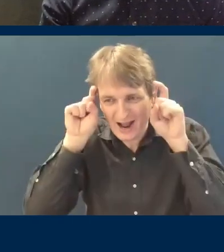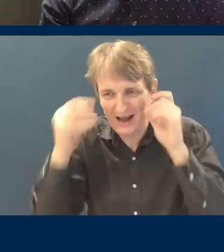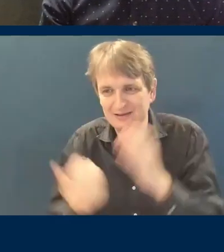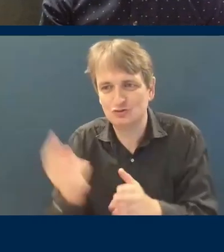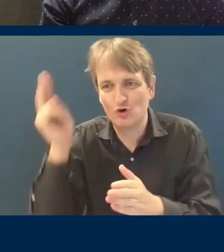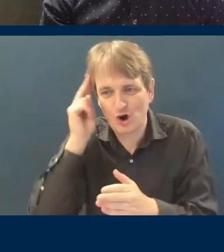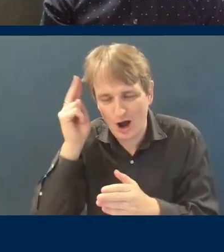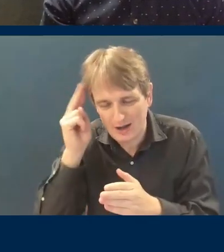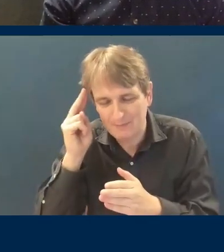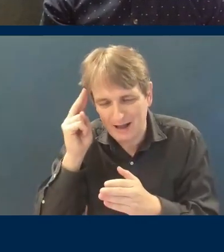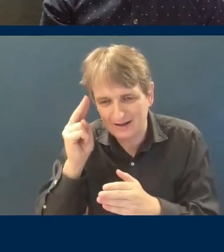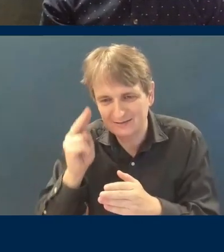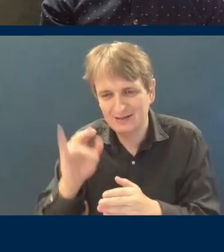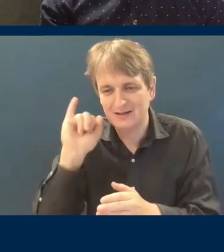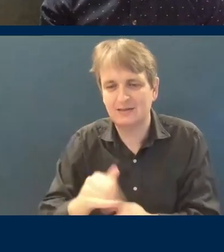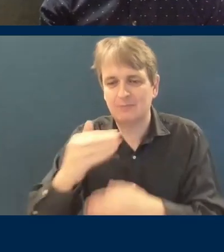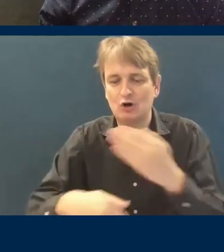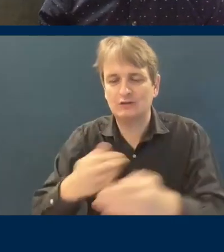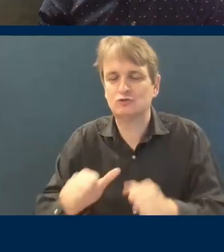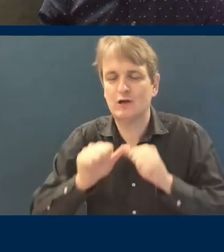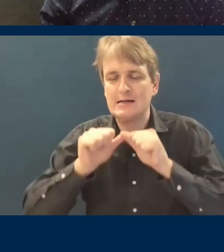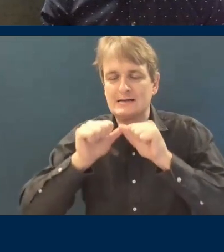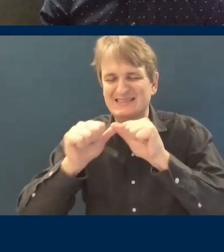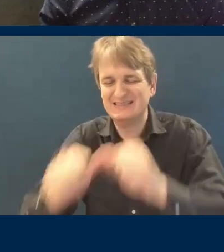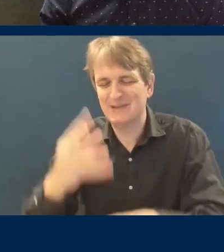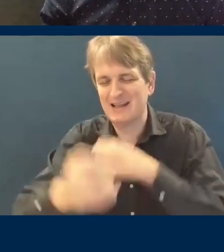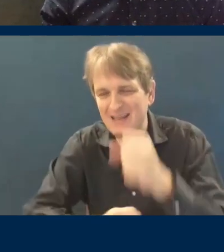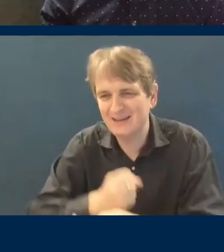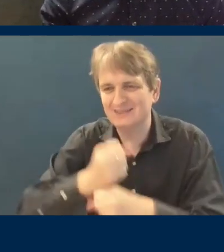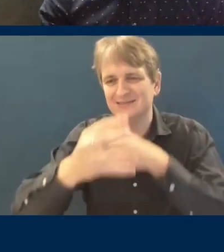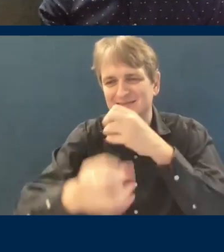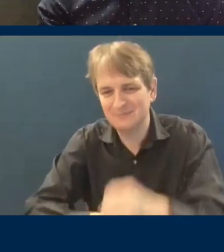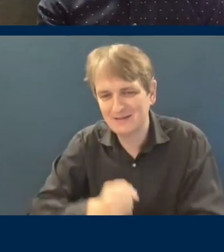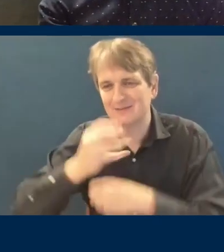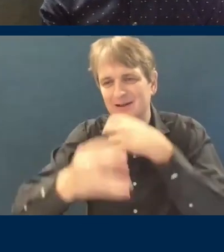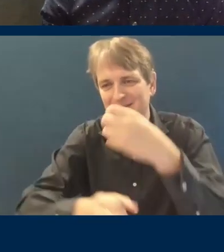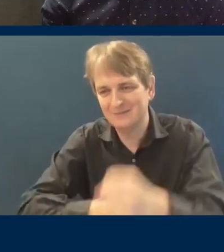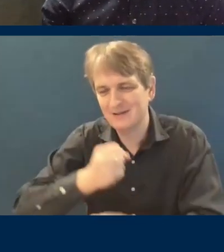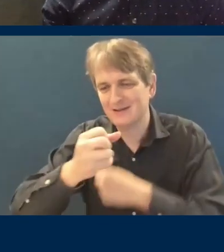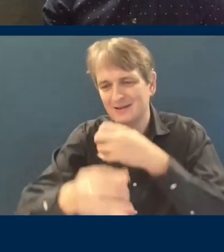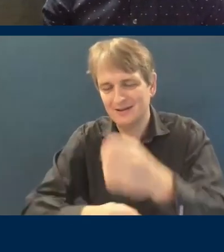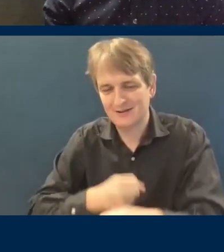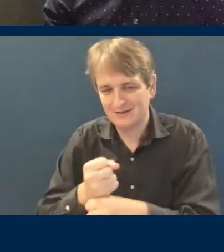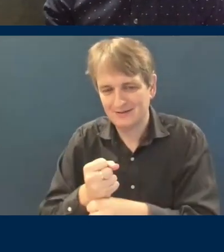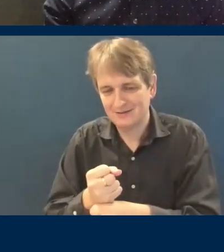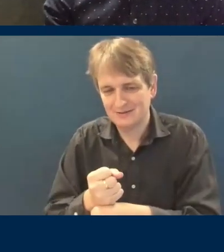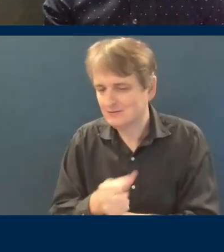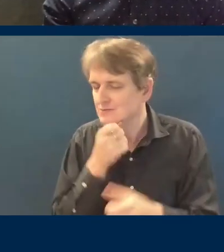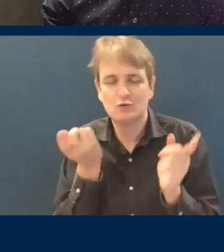But I understand you have to get new users to adopt this new technology as well. So it takes many, many years.